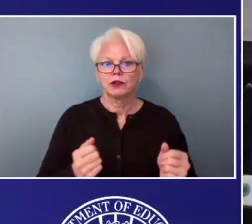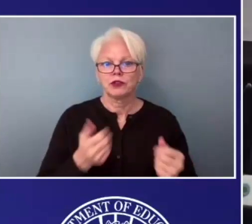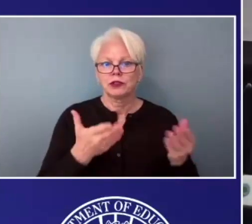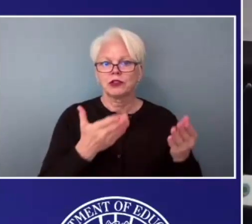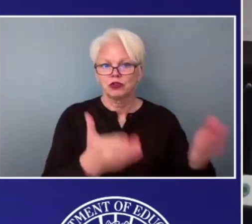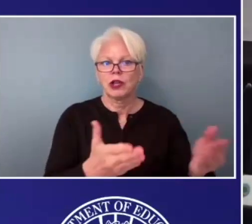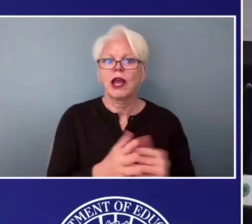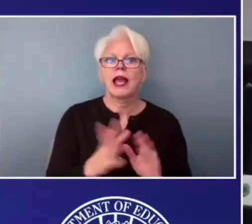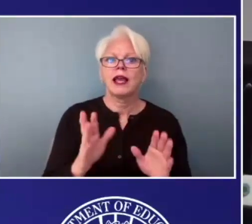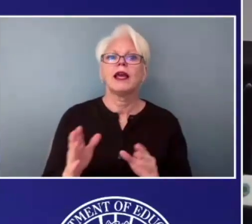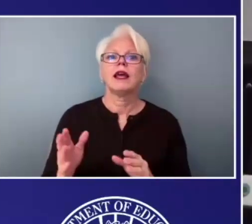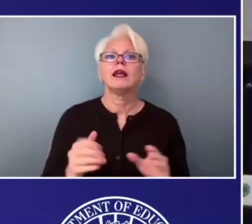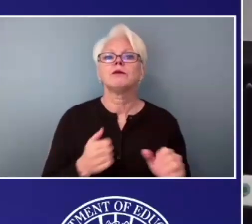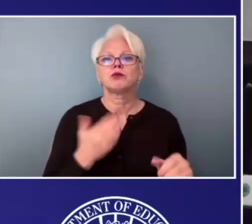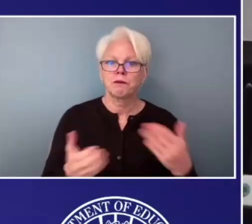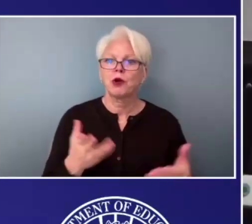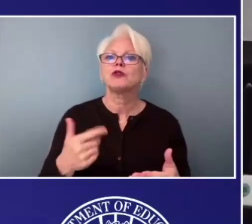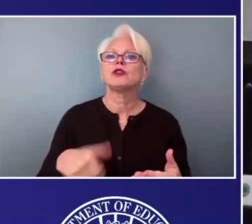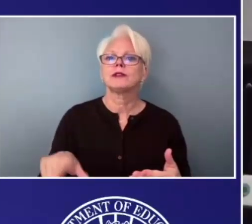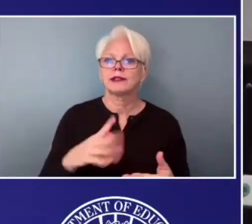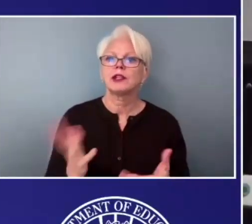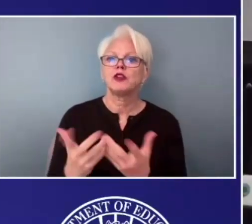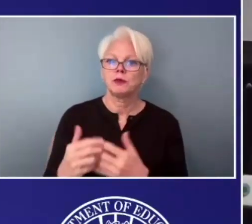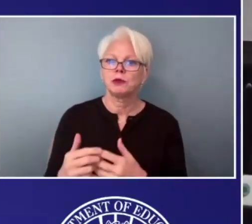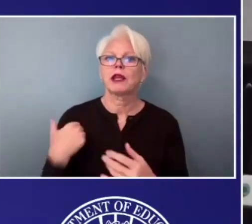and proposals that you guys put together for us to consider.